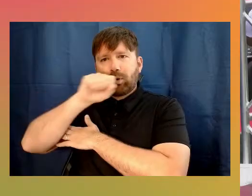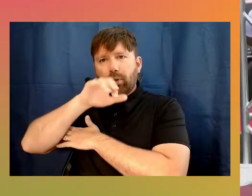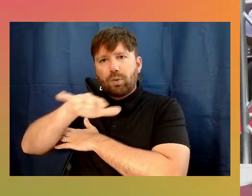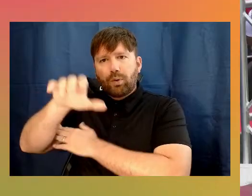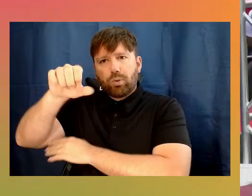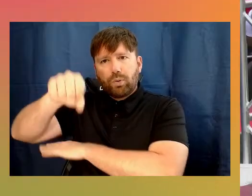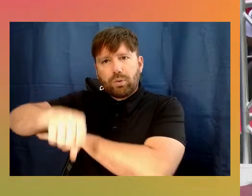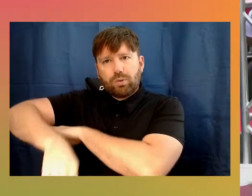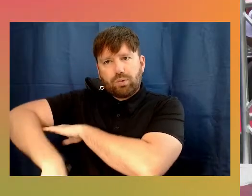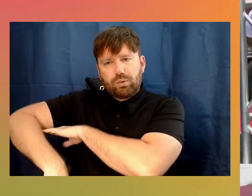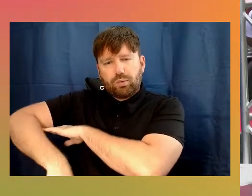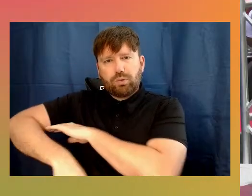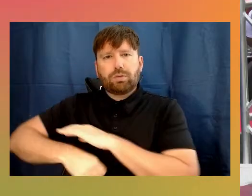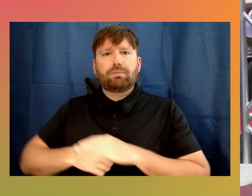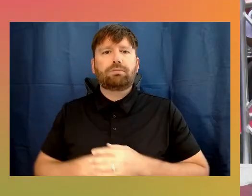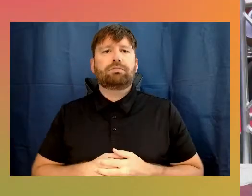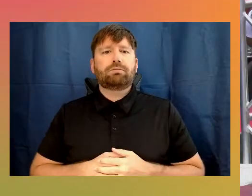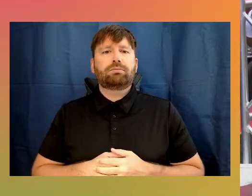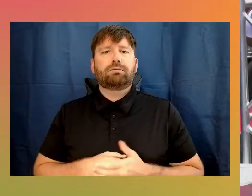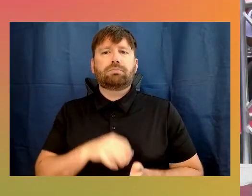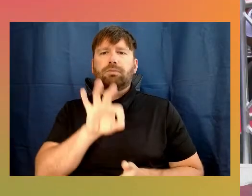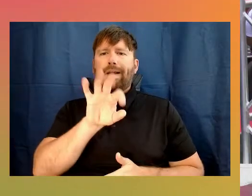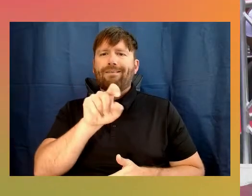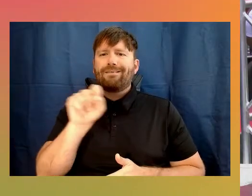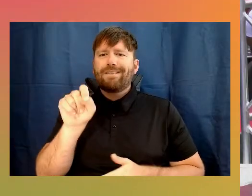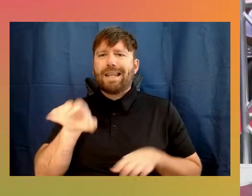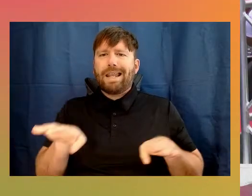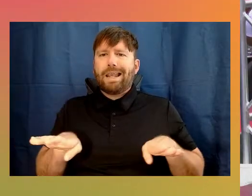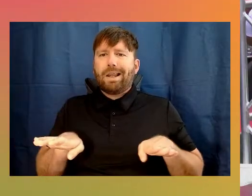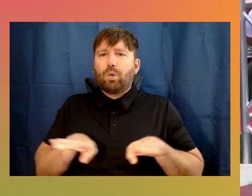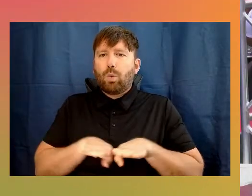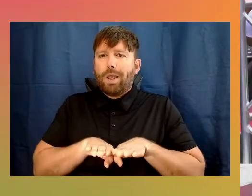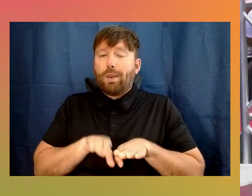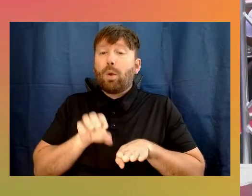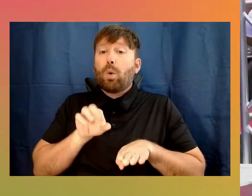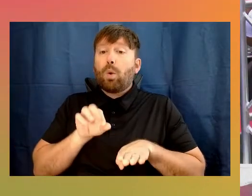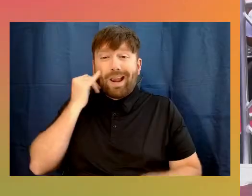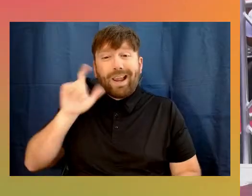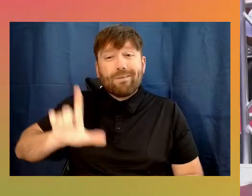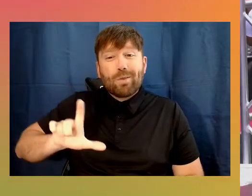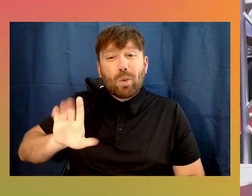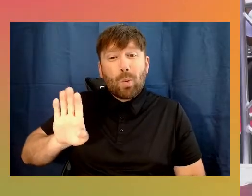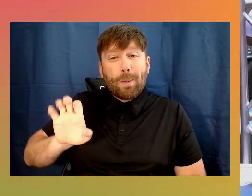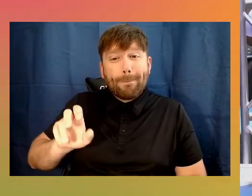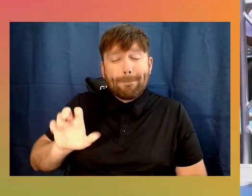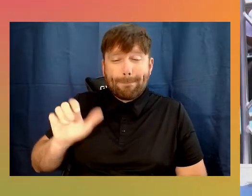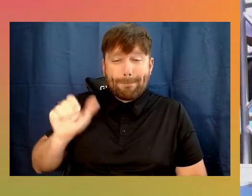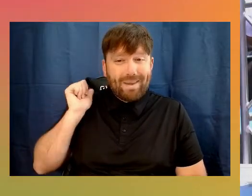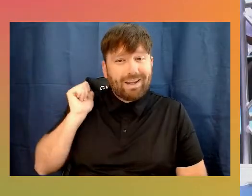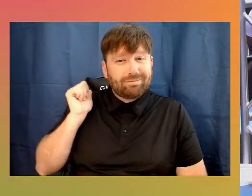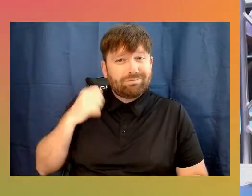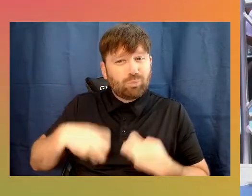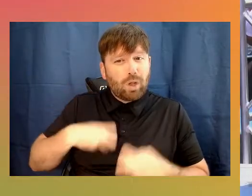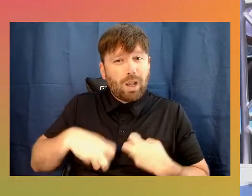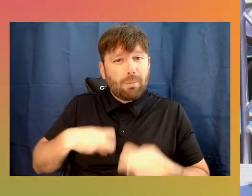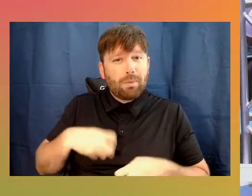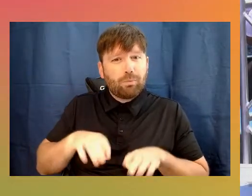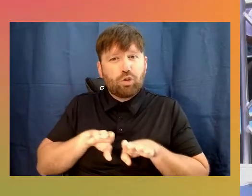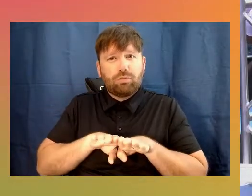INHALE, FLATBACK, LENGTHEN. EXHALE, FOLD IN. GOOD. FEET CAN COME TOGETHER, OR IF